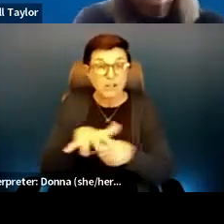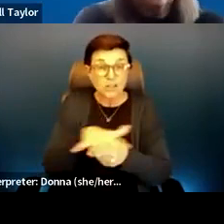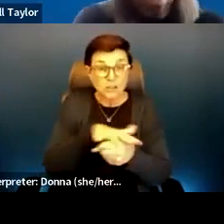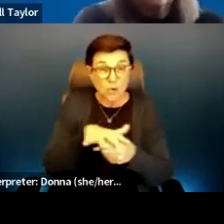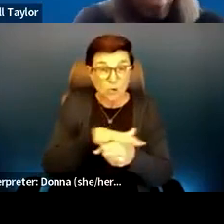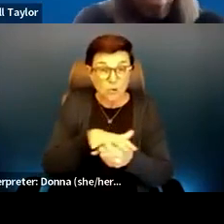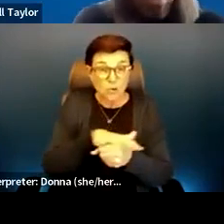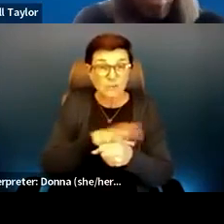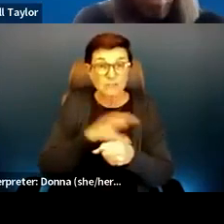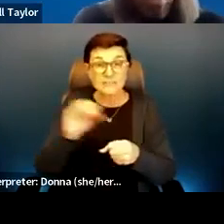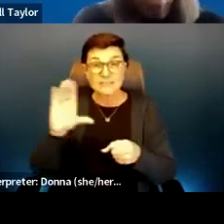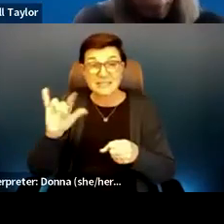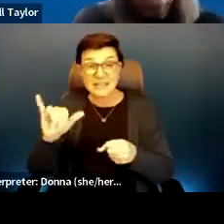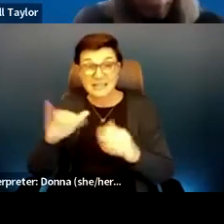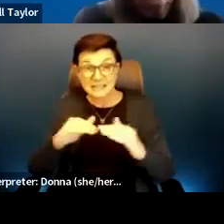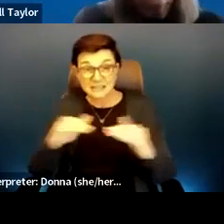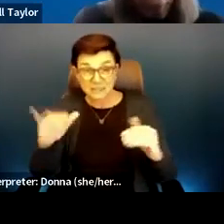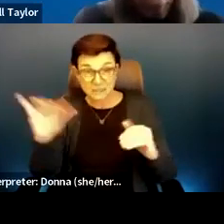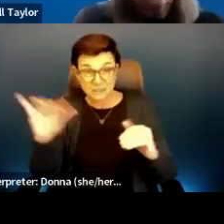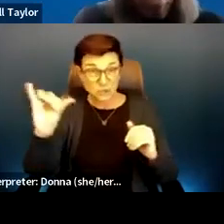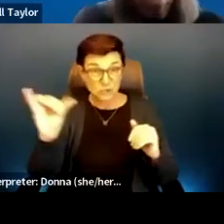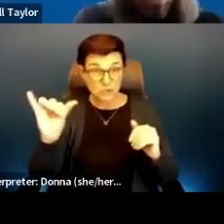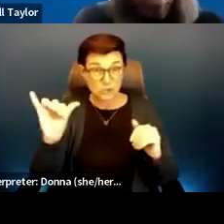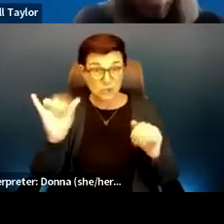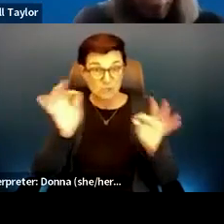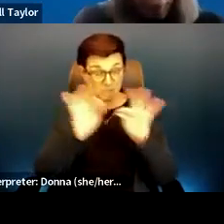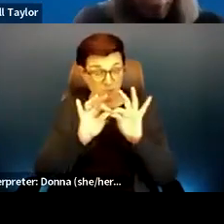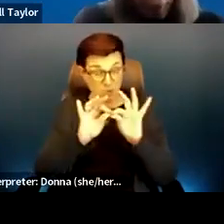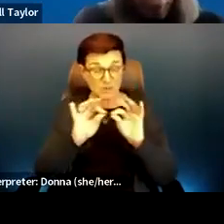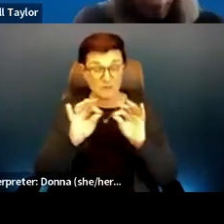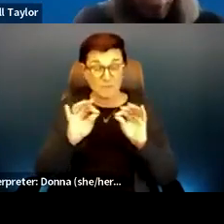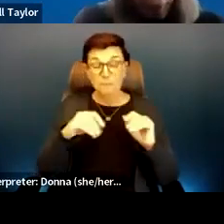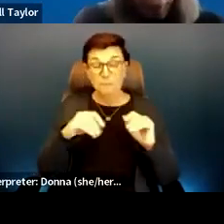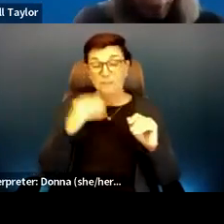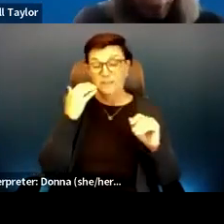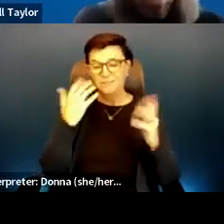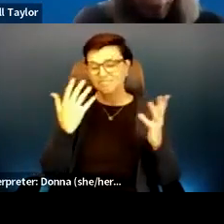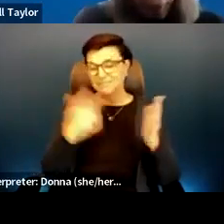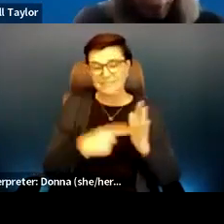and who obviously sometimes get shortchanged.